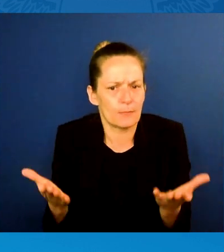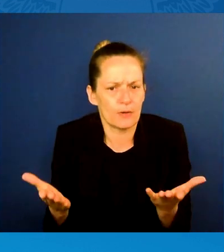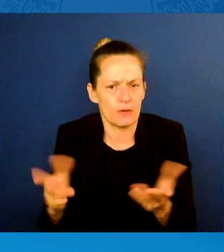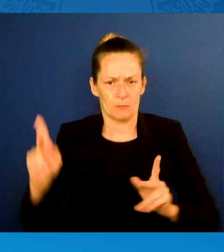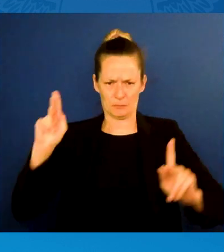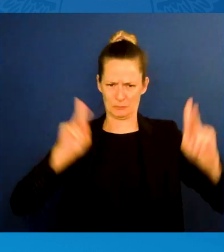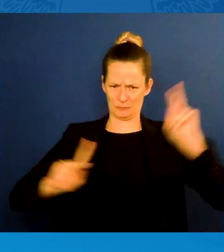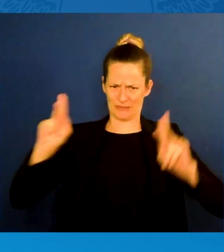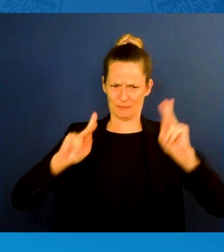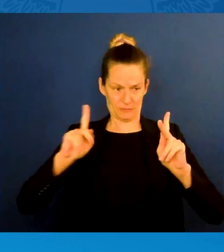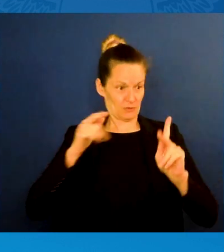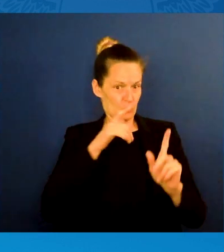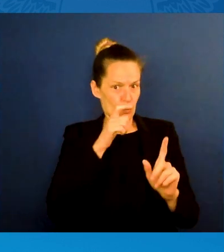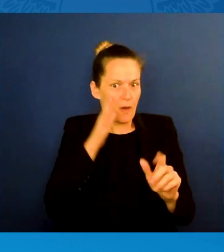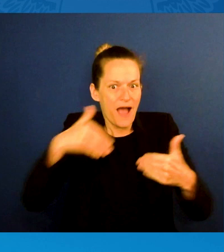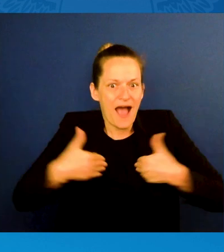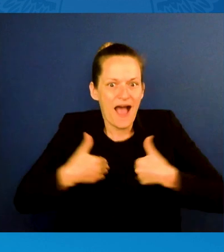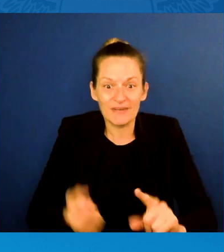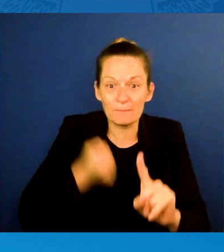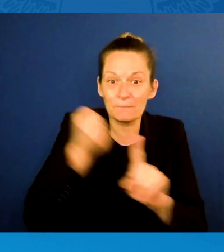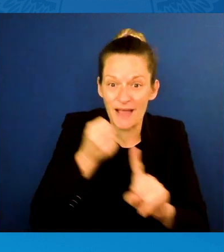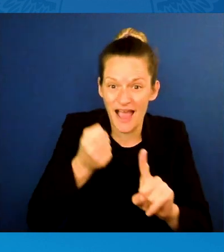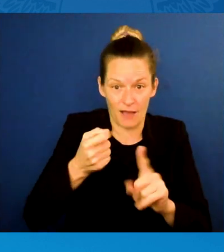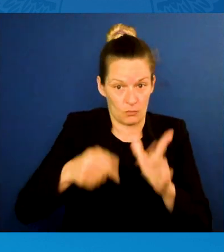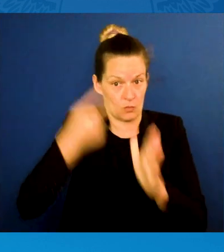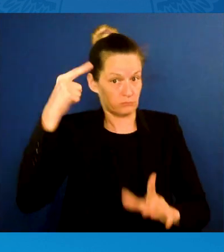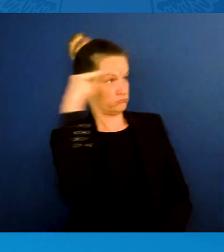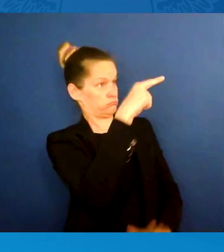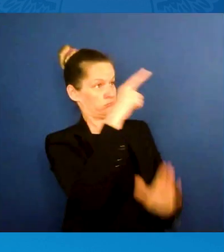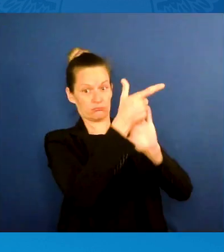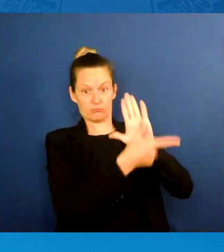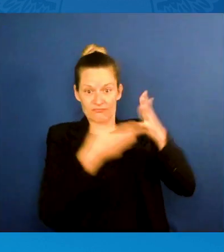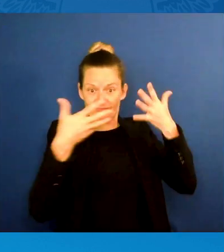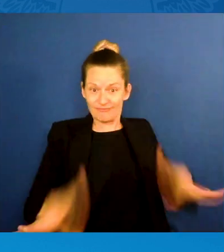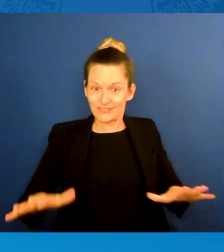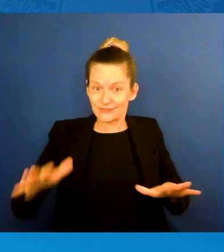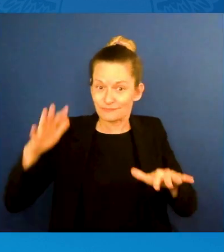that are being passed in their states. And, of course, for those attorneys general